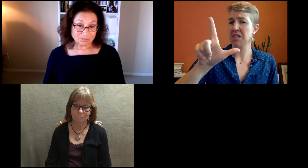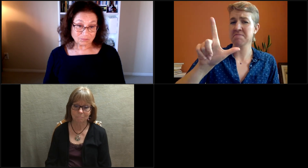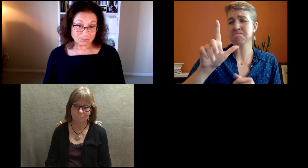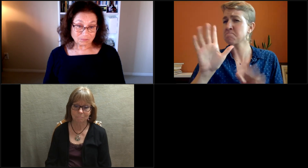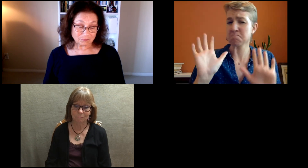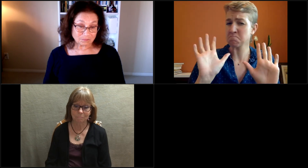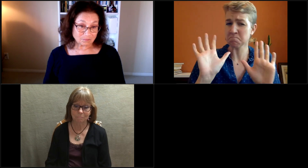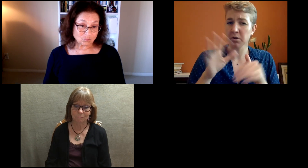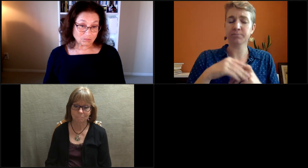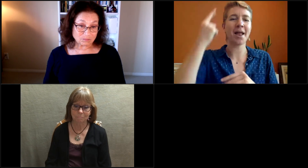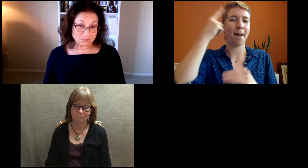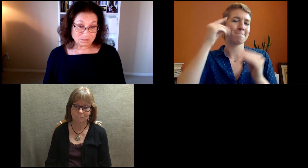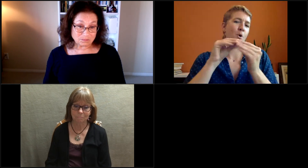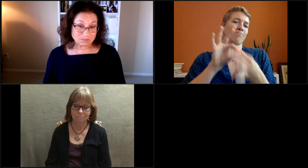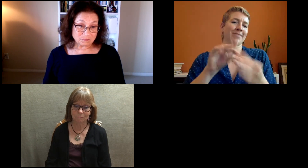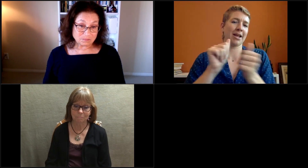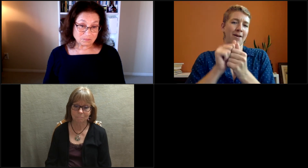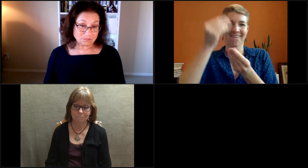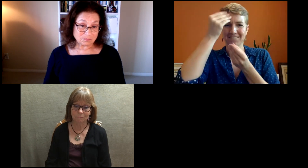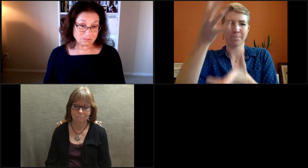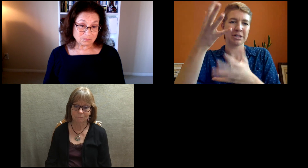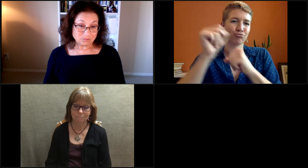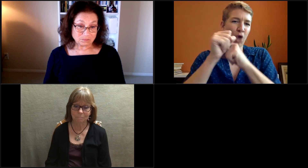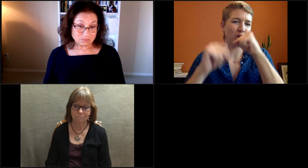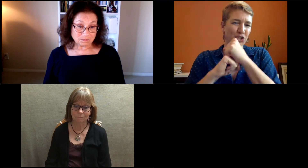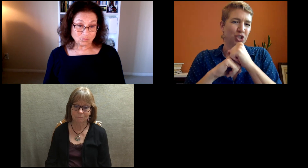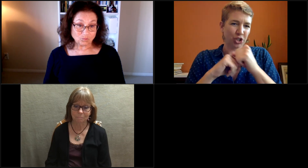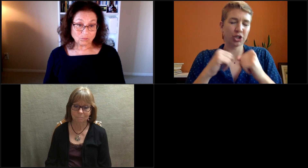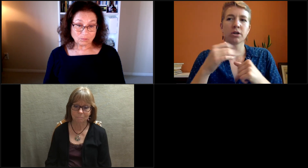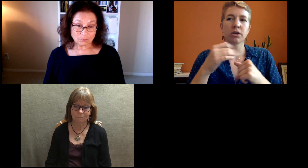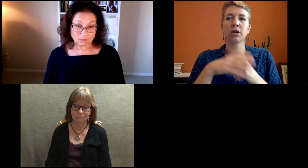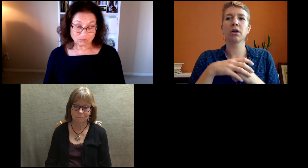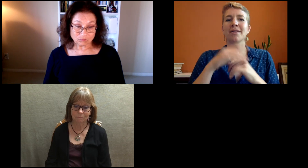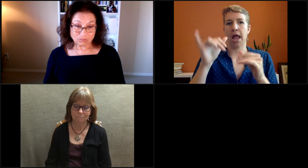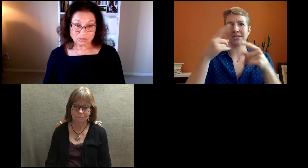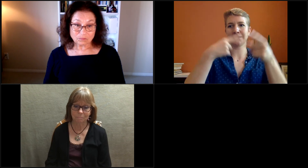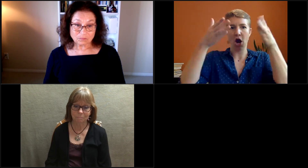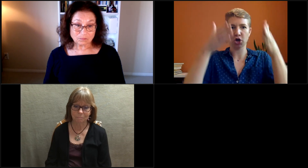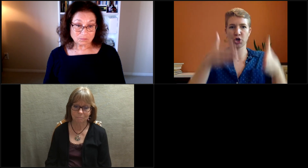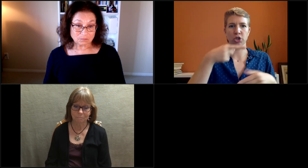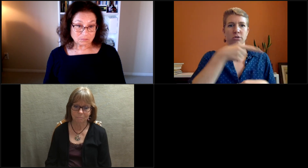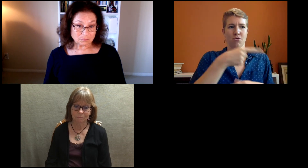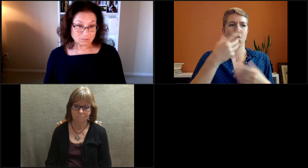I don’t know that that is what’s happening. I think it’s more of the informational structure.